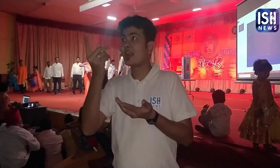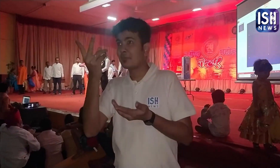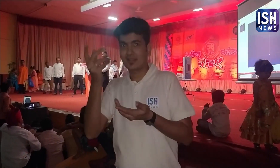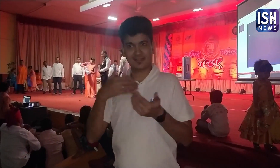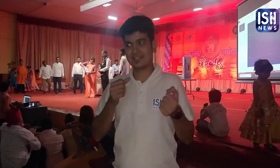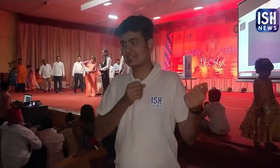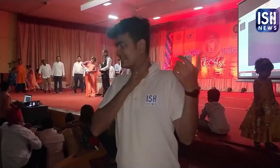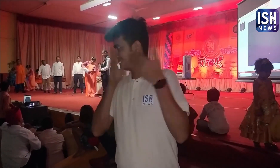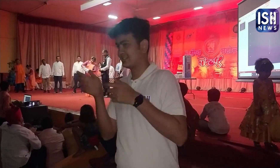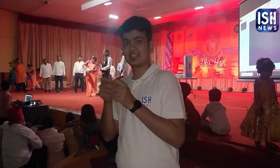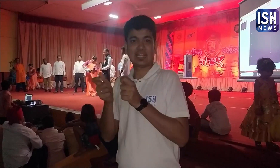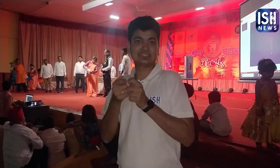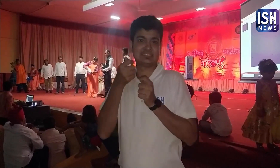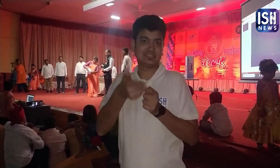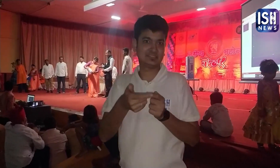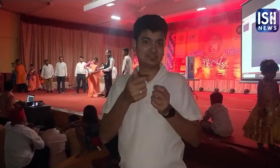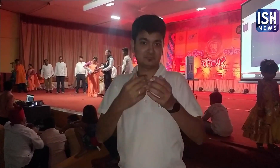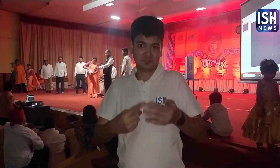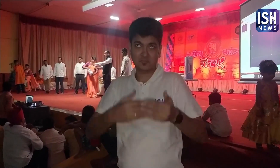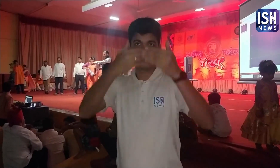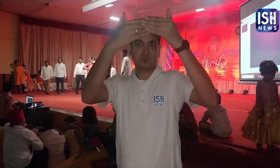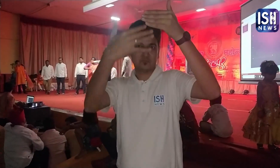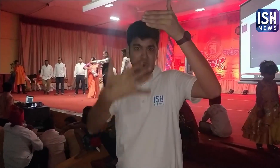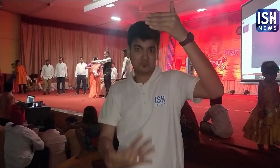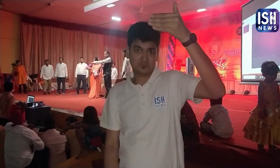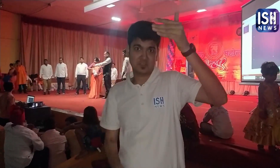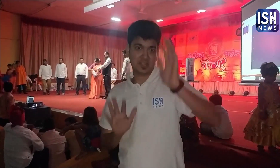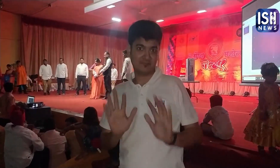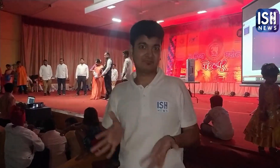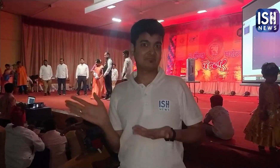Winners will then collect their cash prize! There are so many prizes!